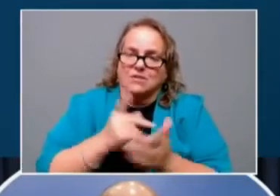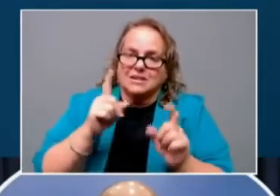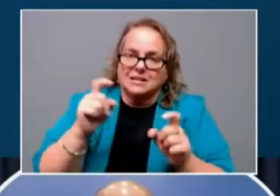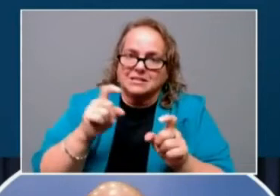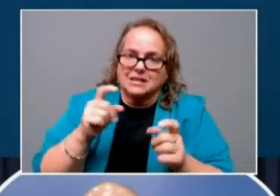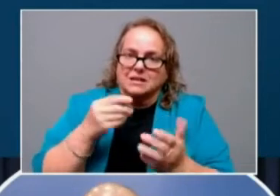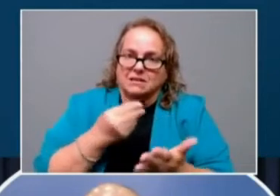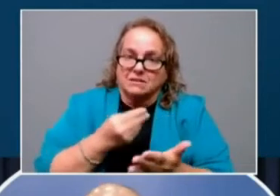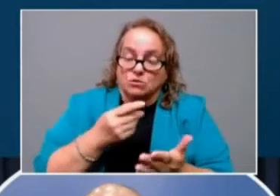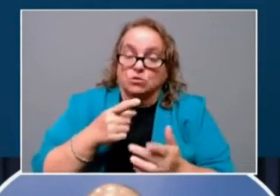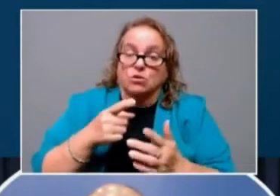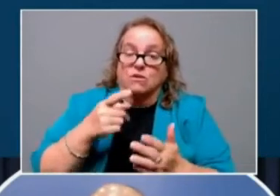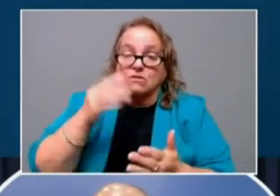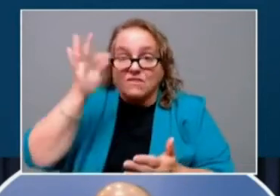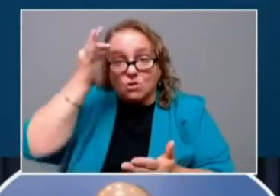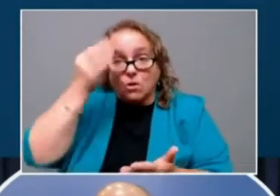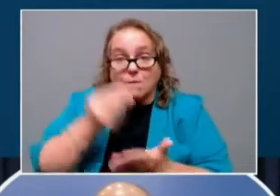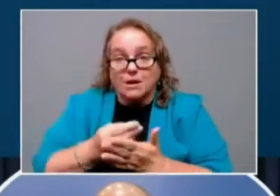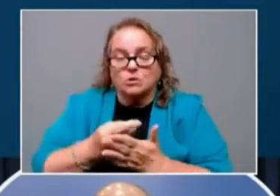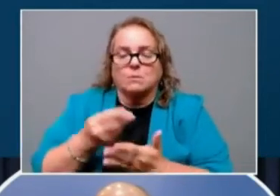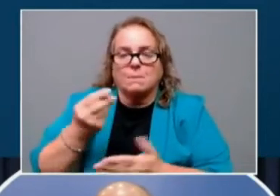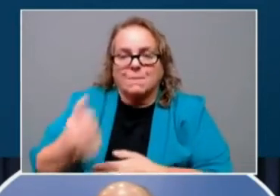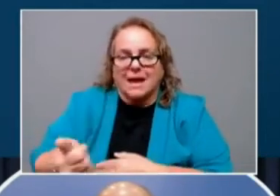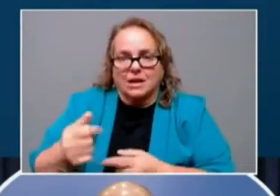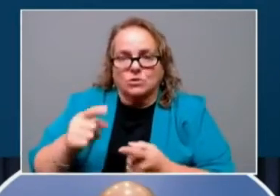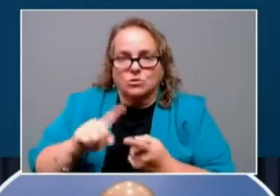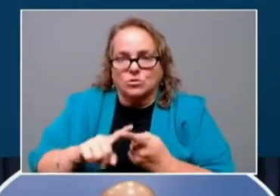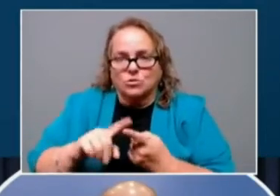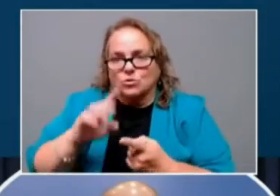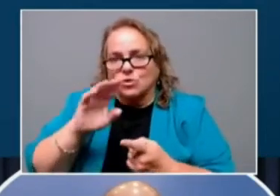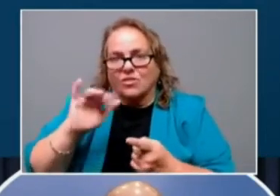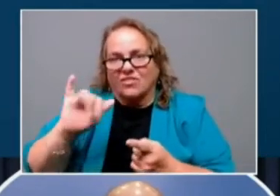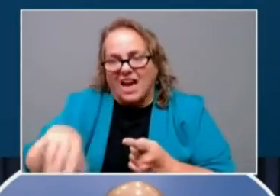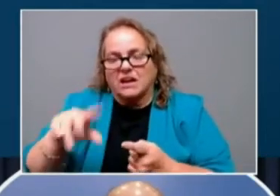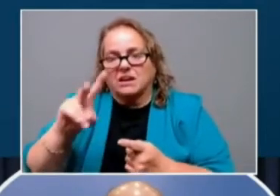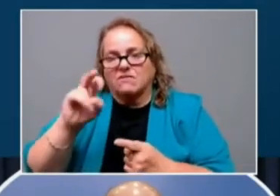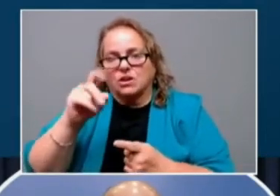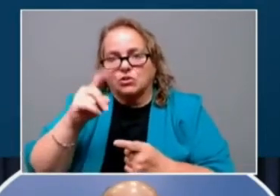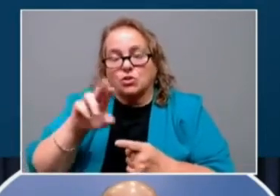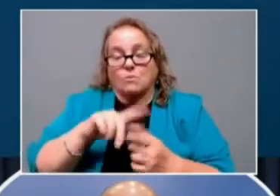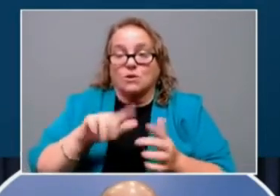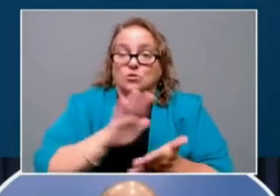directly, but the school leadership has to go to the website, identify a vendor,